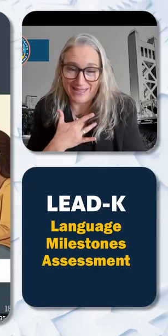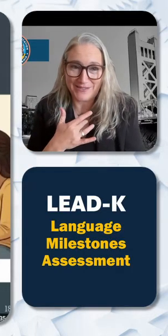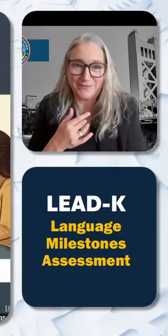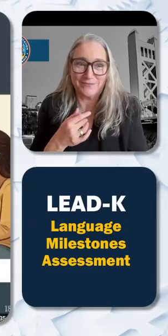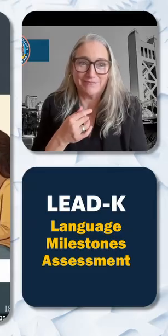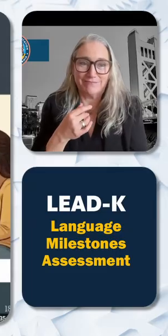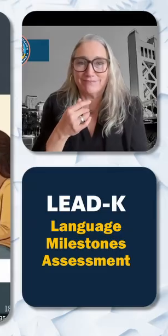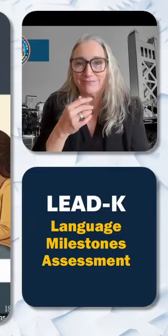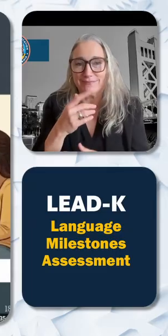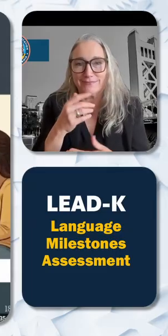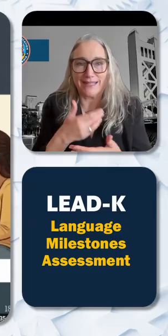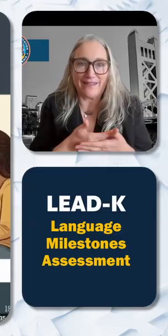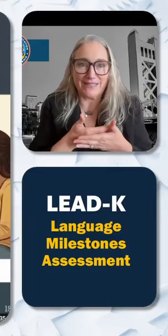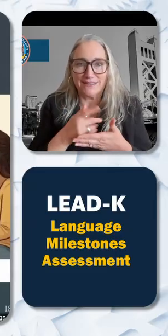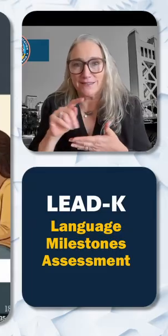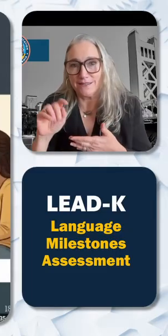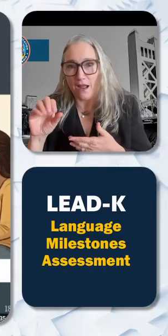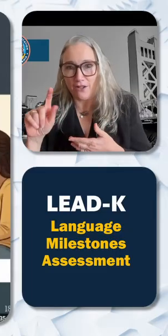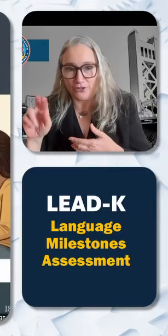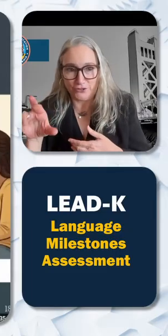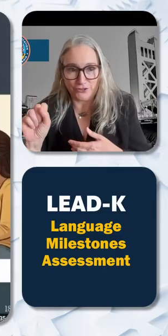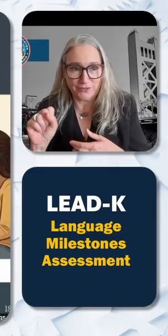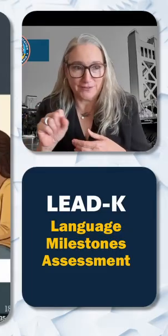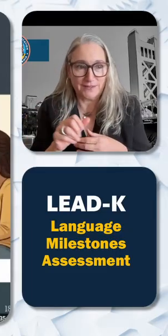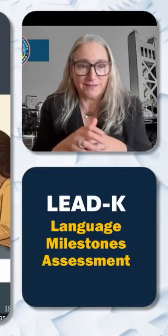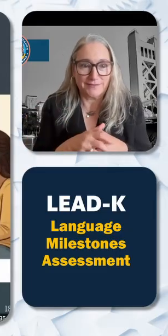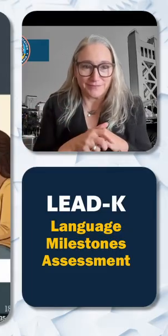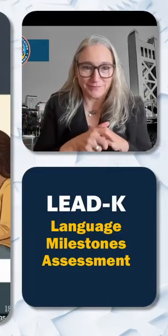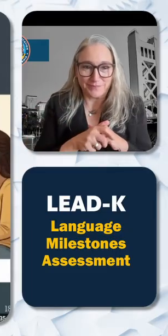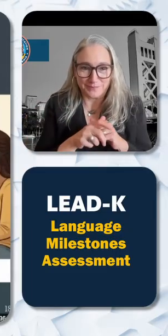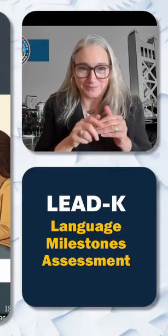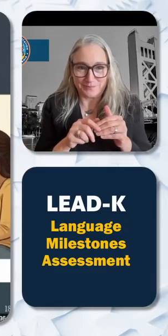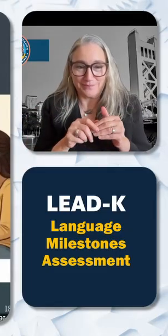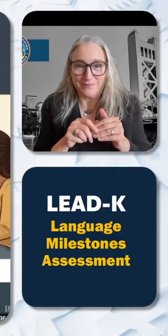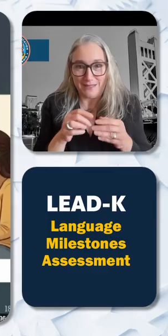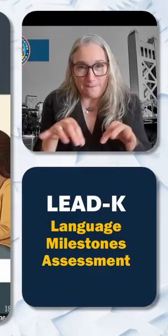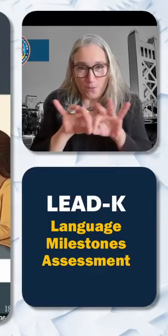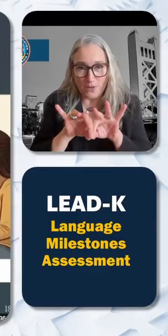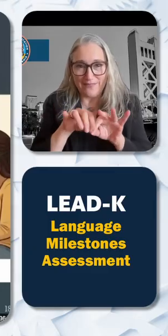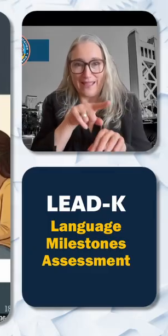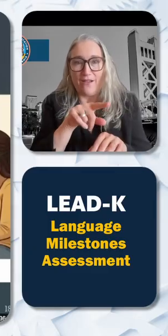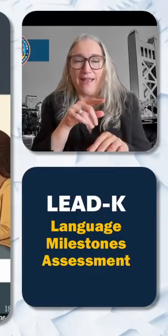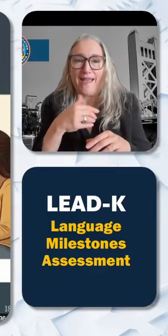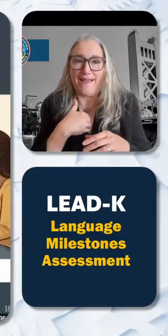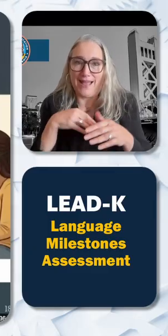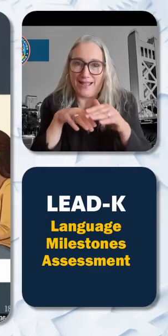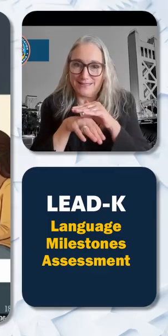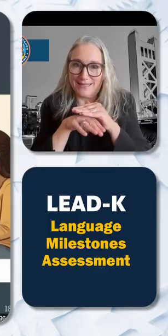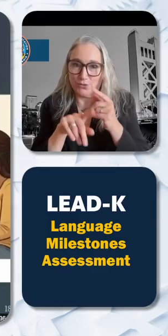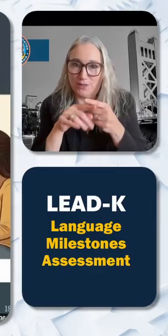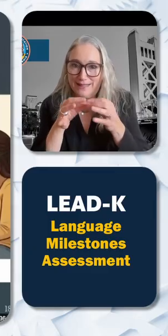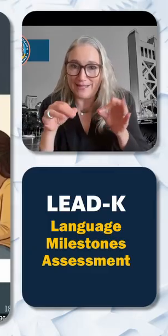So, until the third birthday of that child. So, that's the infant and toddler years.